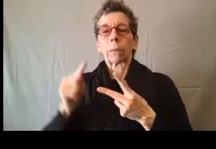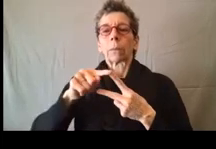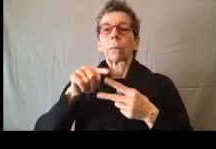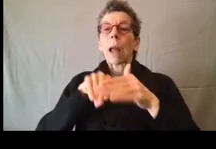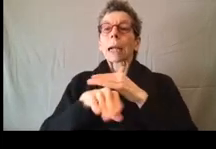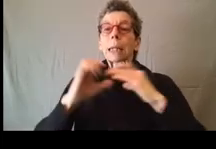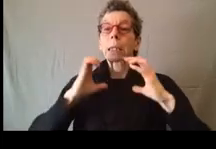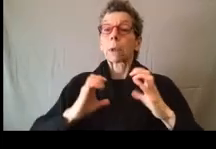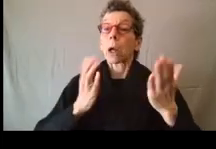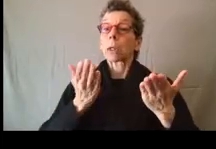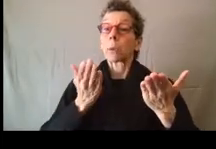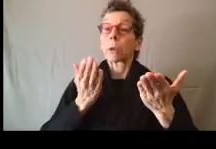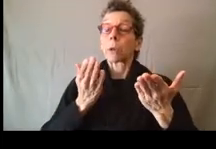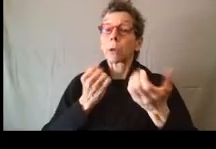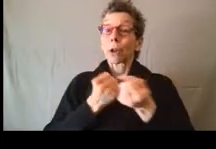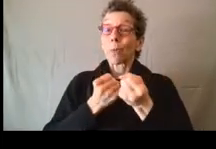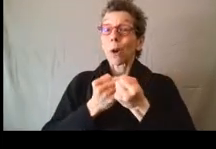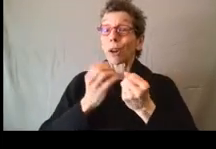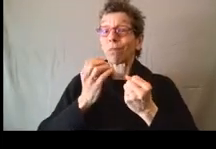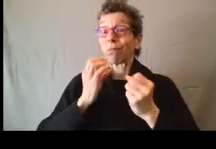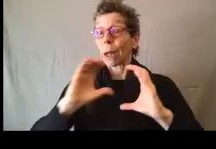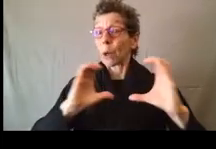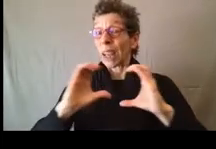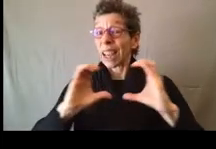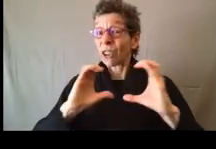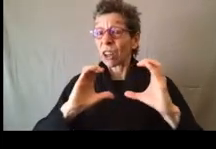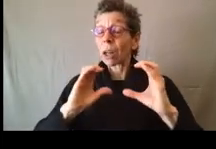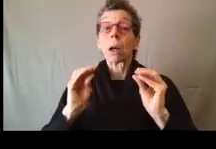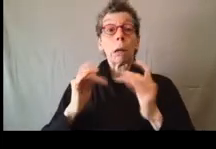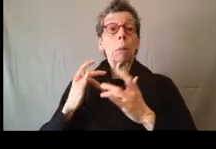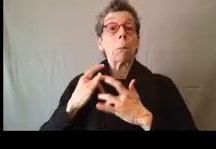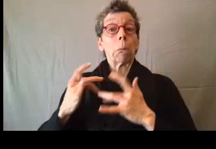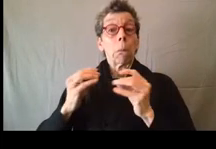communications, we found that category was scored higher, which means there was more